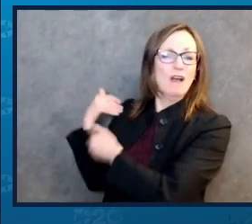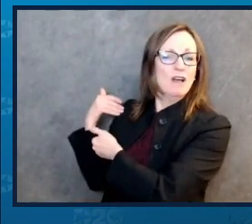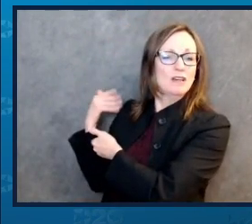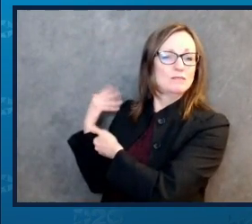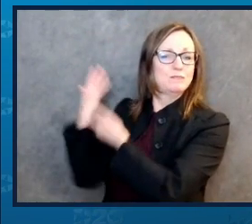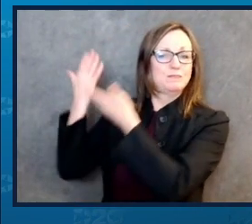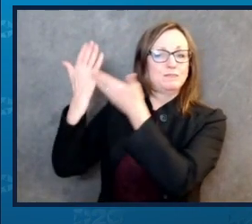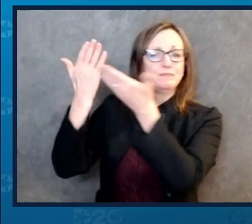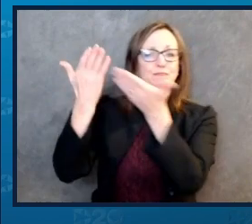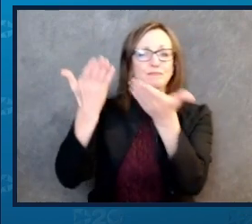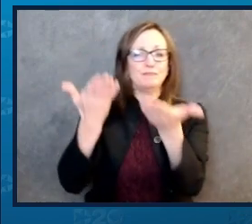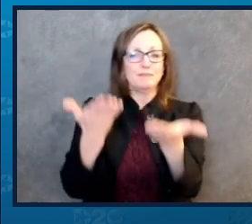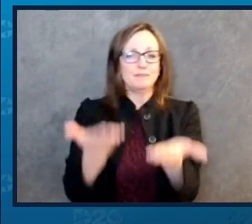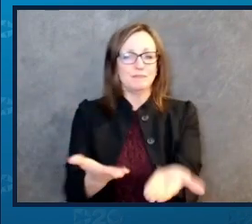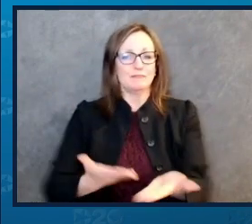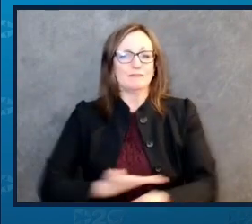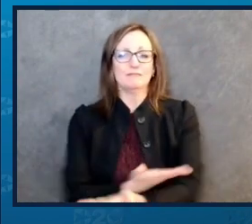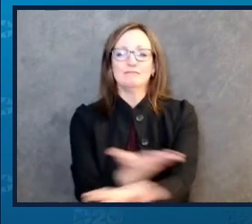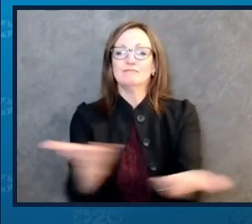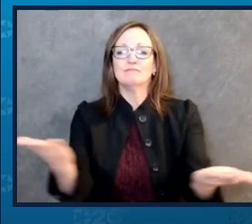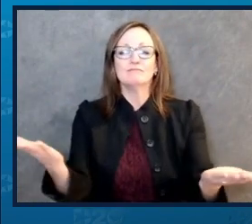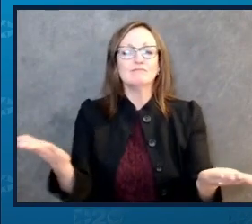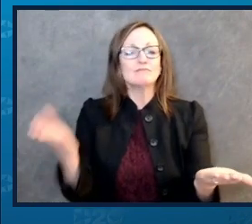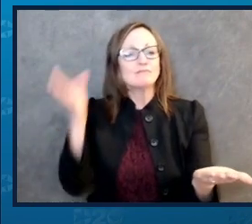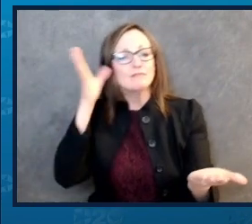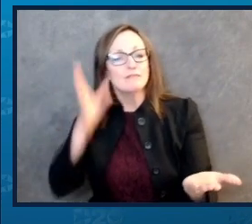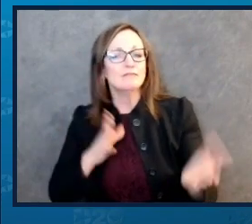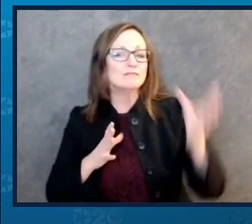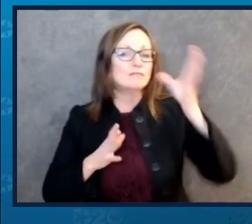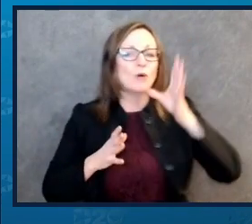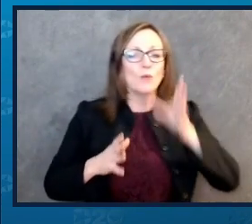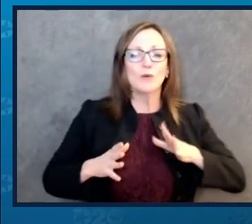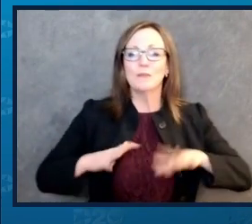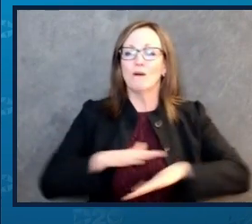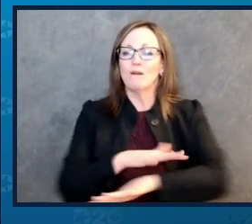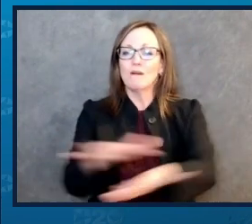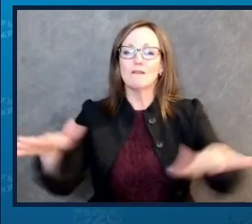FIERCELY IN THE PROMISE OF